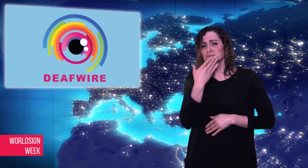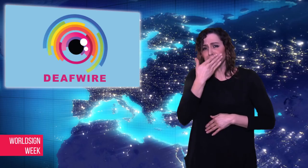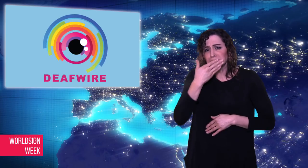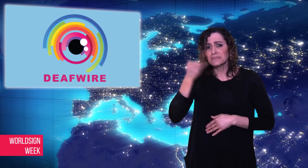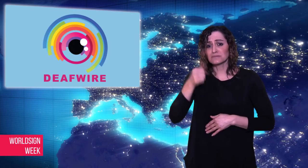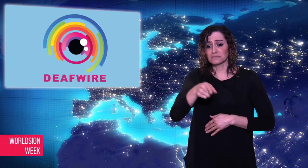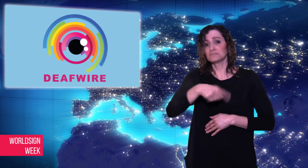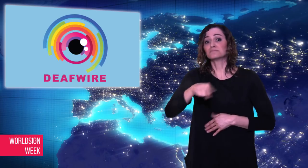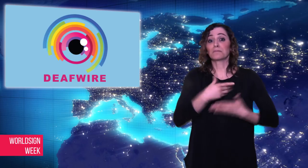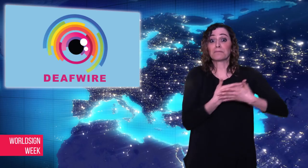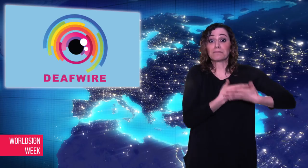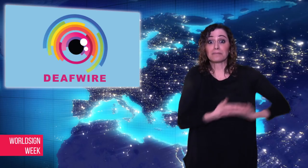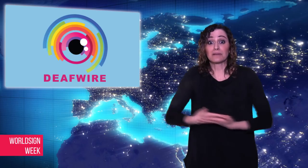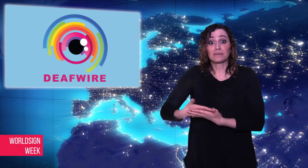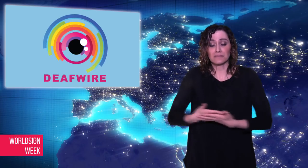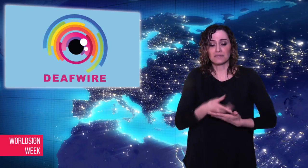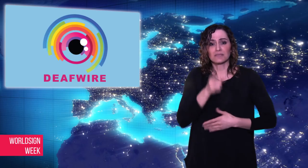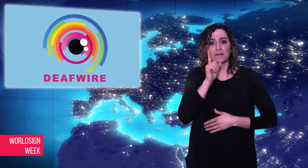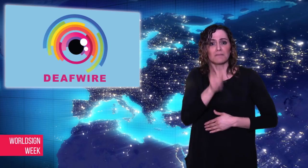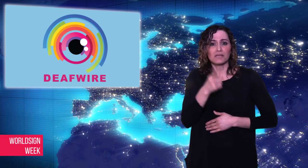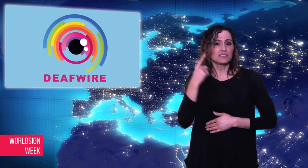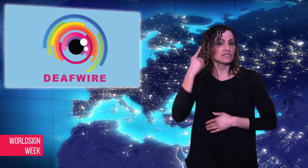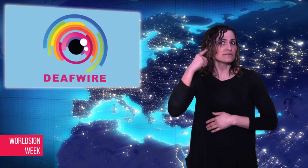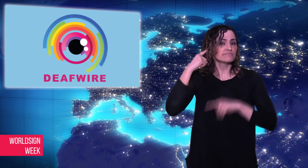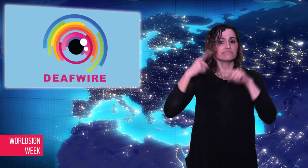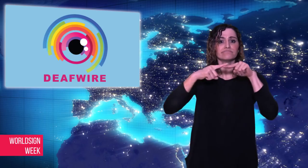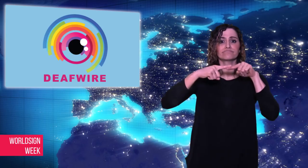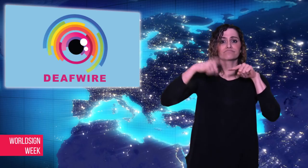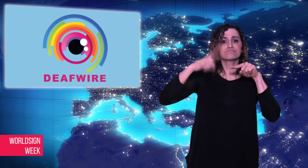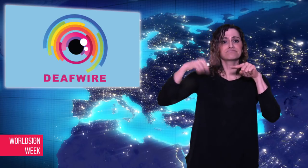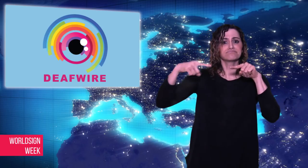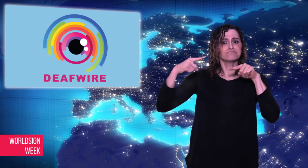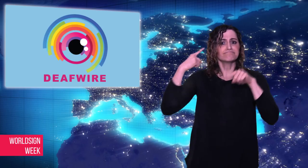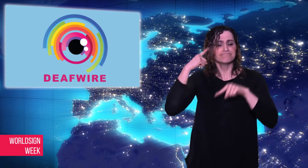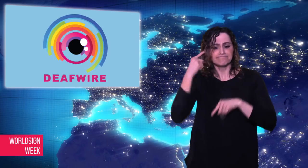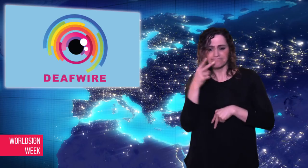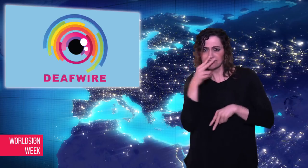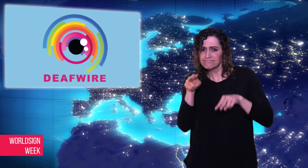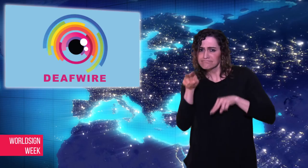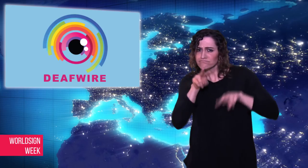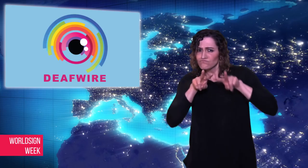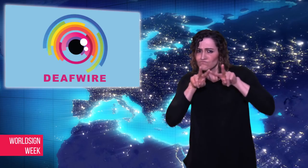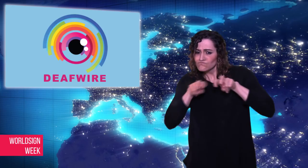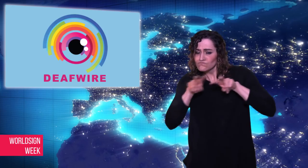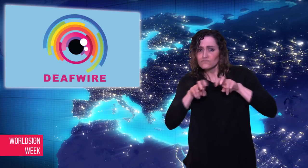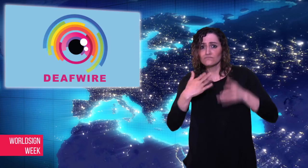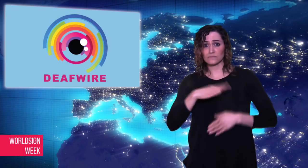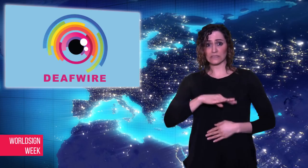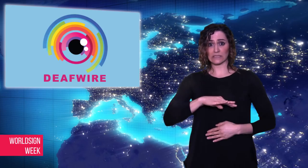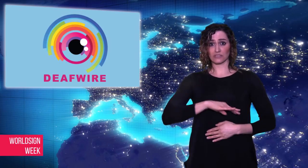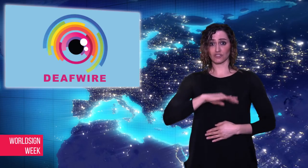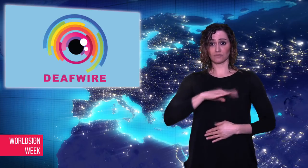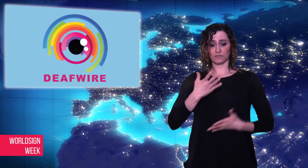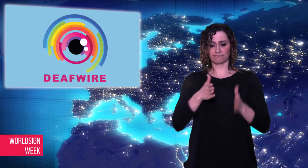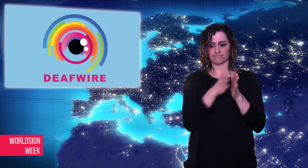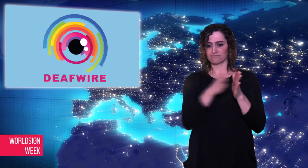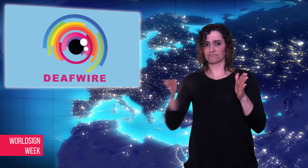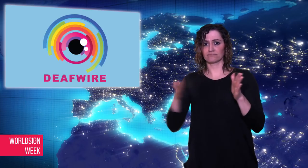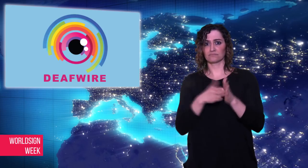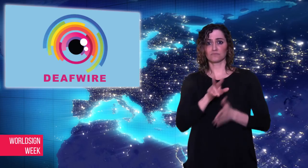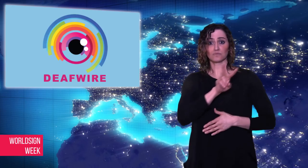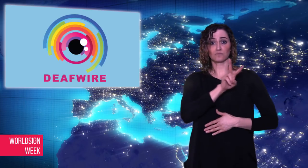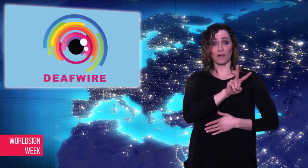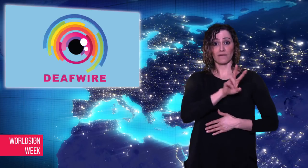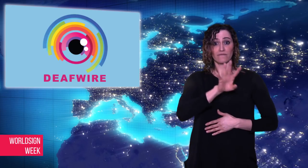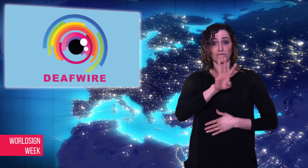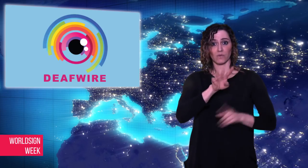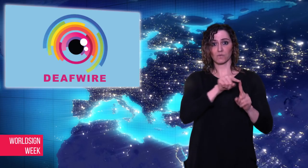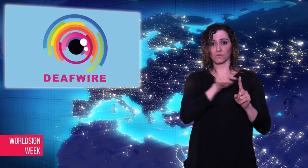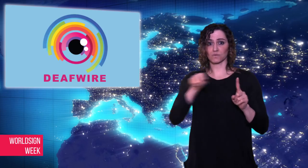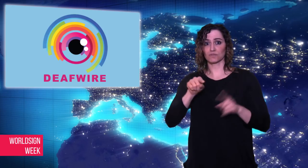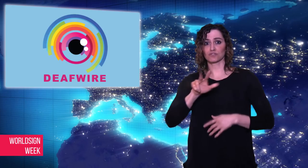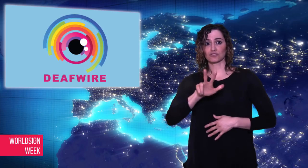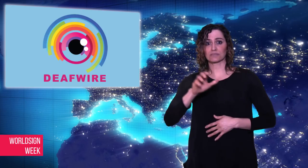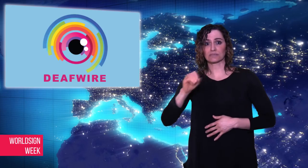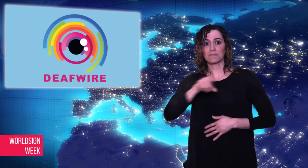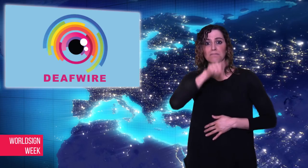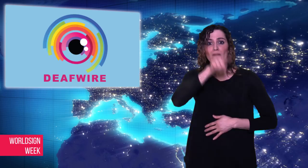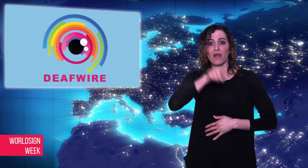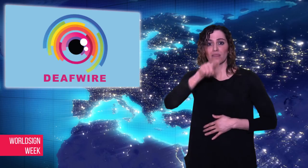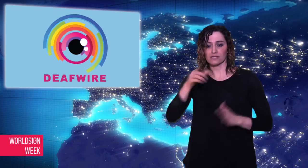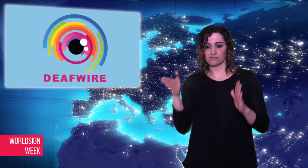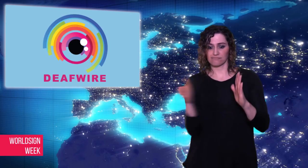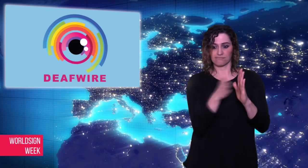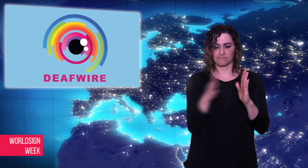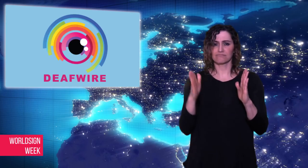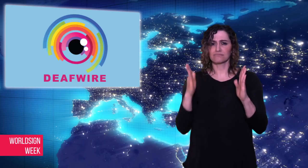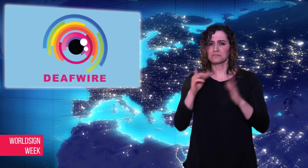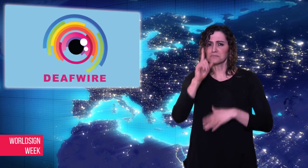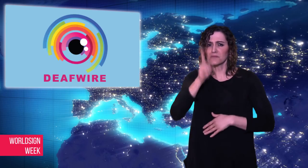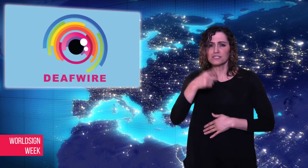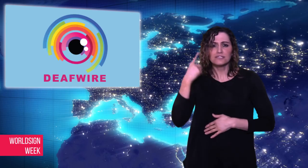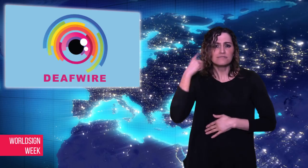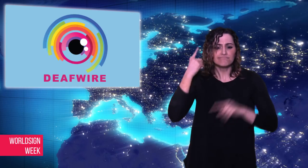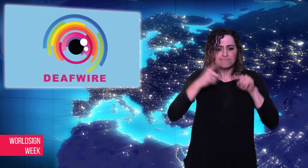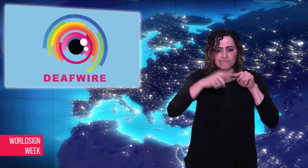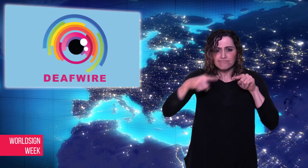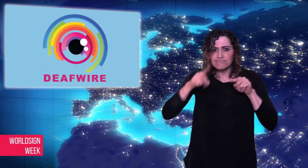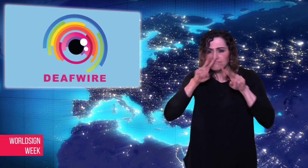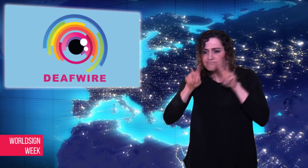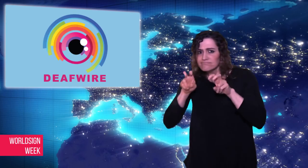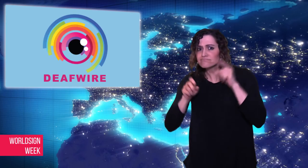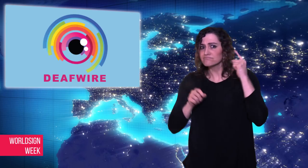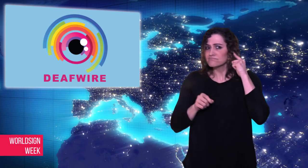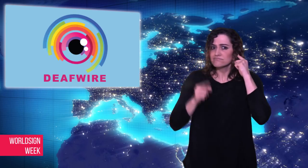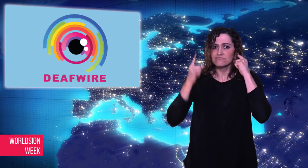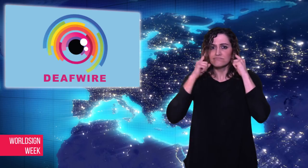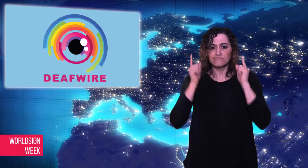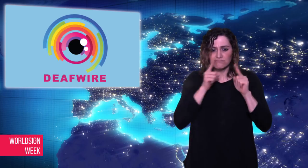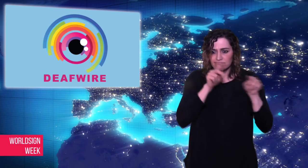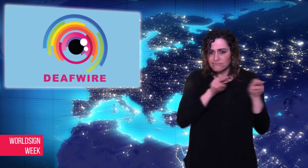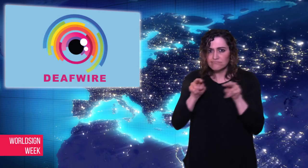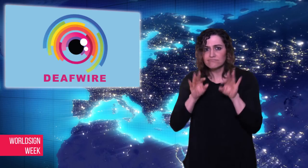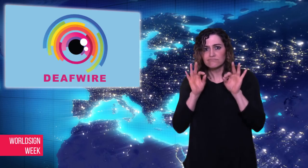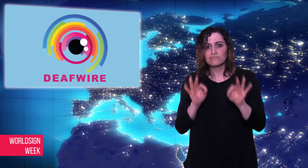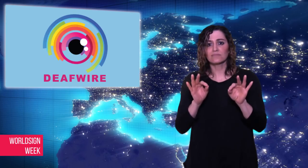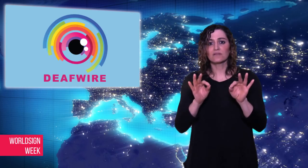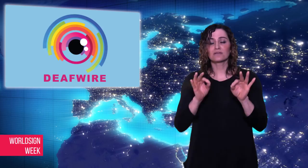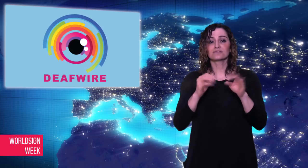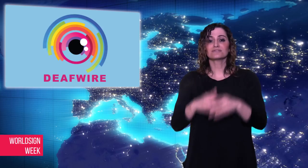between 24 and 30 months.